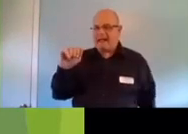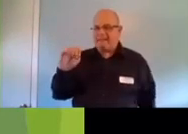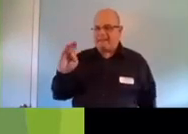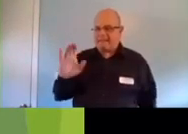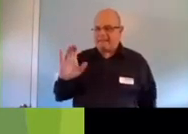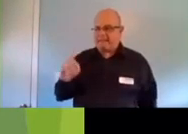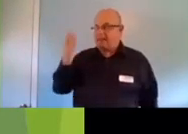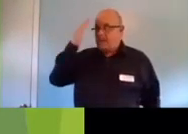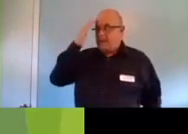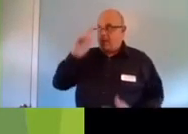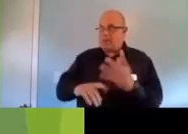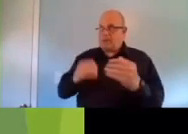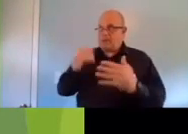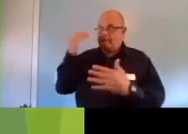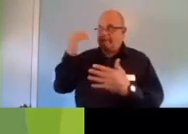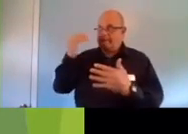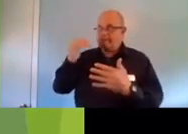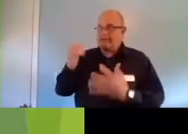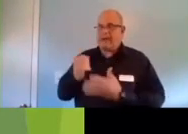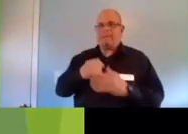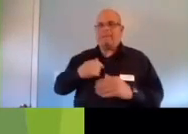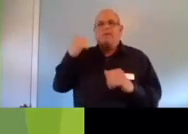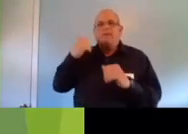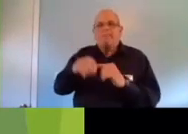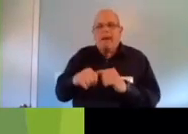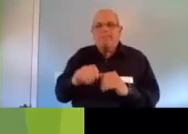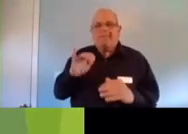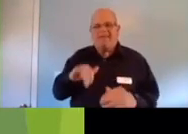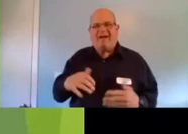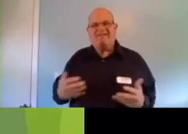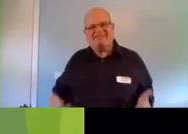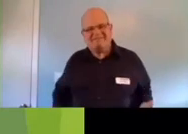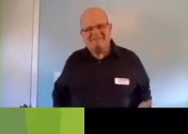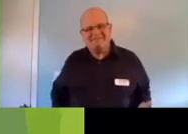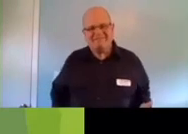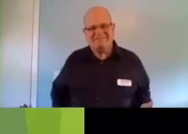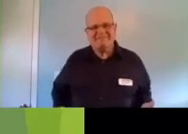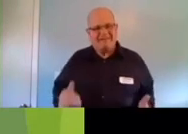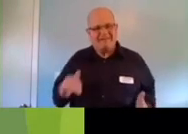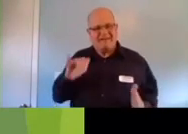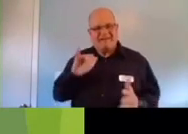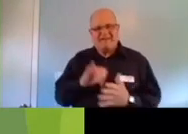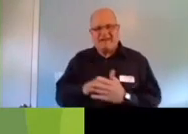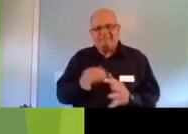C is this to help you remember it. That would be an easy type accommodation.